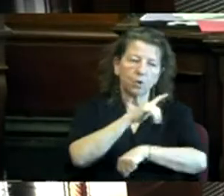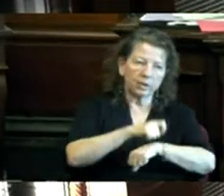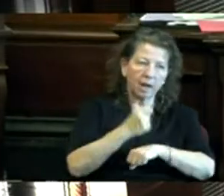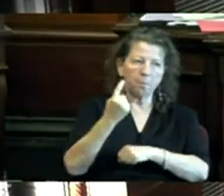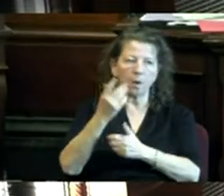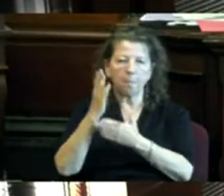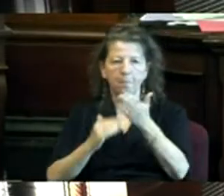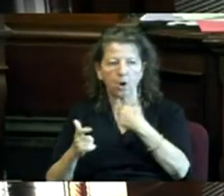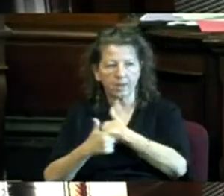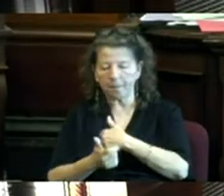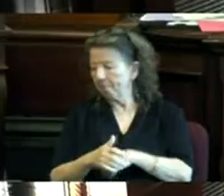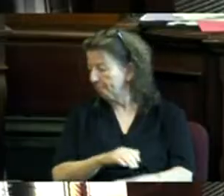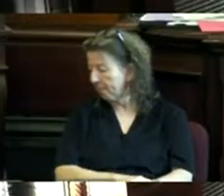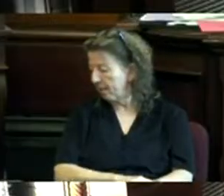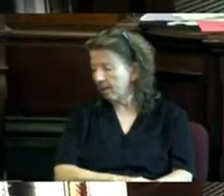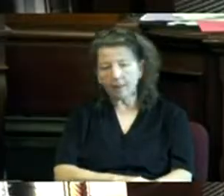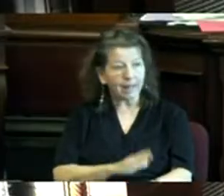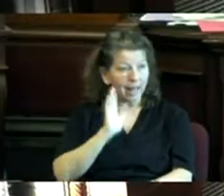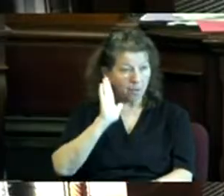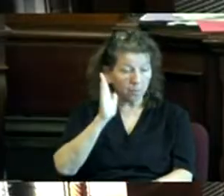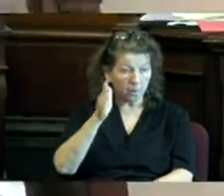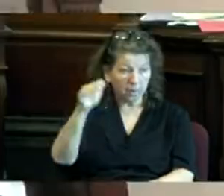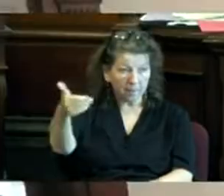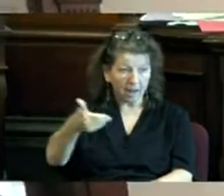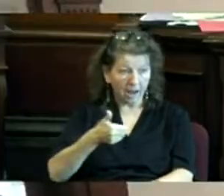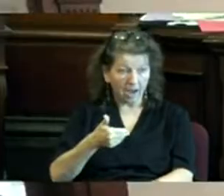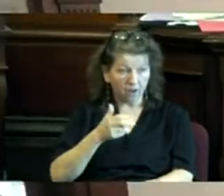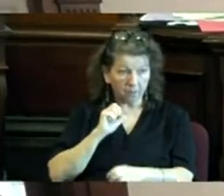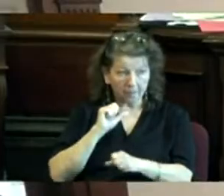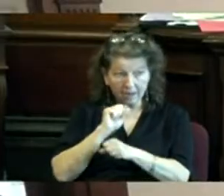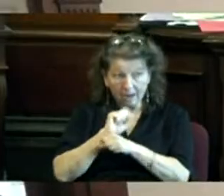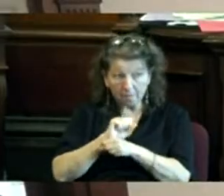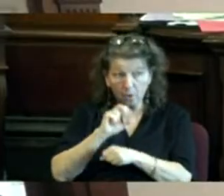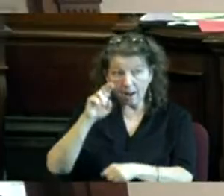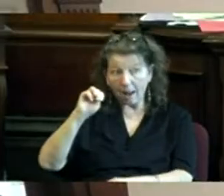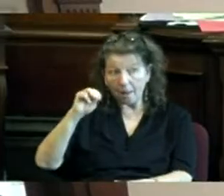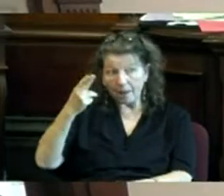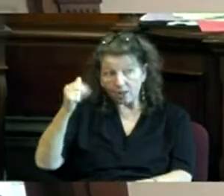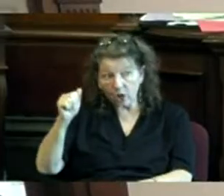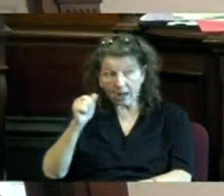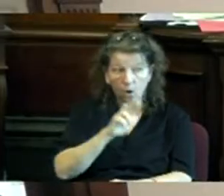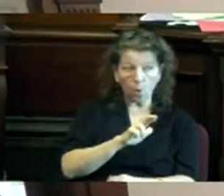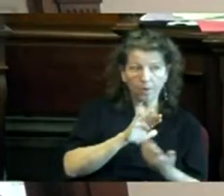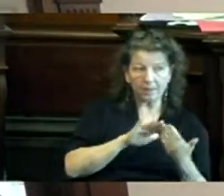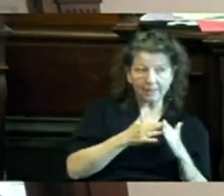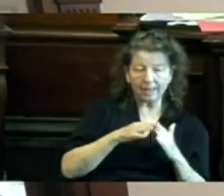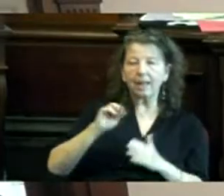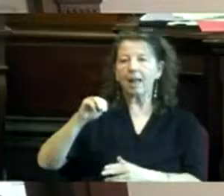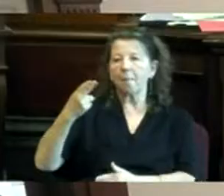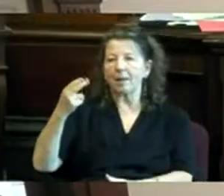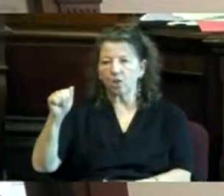that looks like. And as it stands right now, it's going to be one full time, one part time